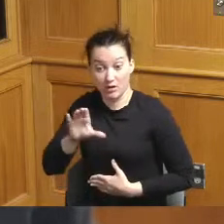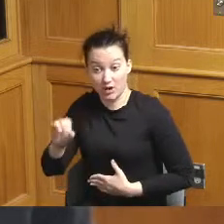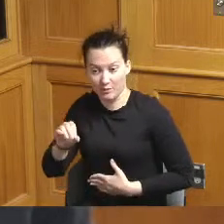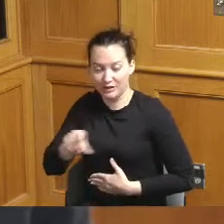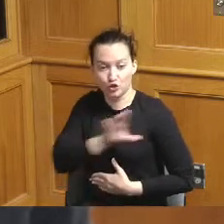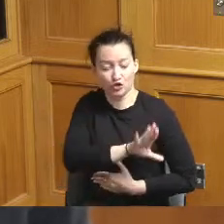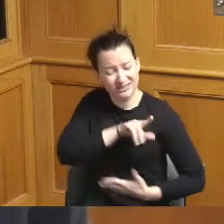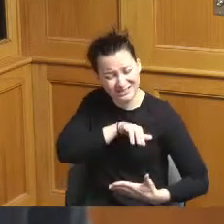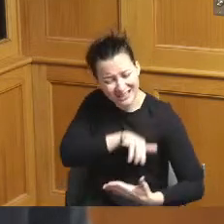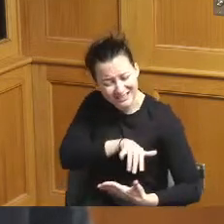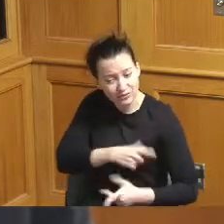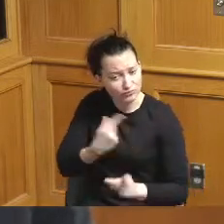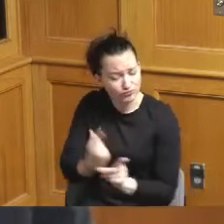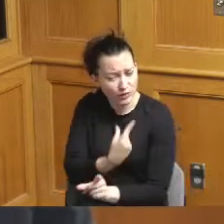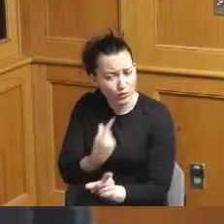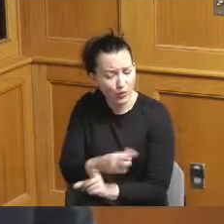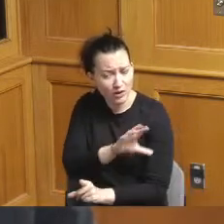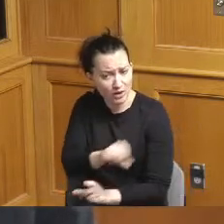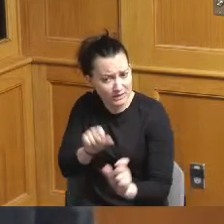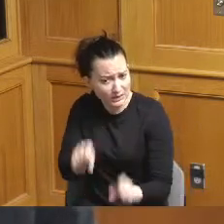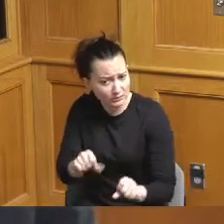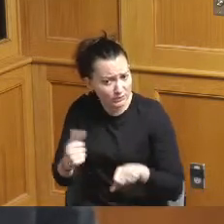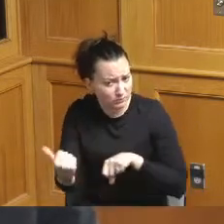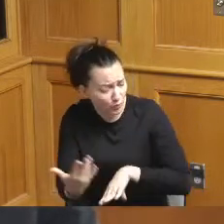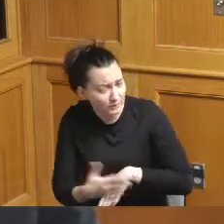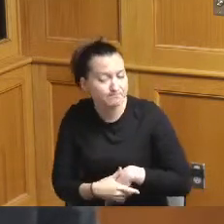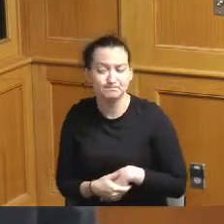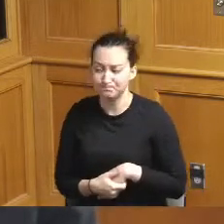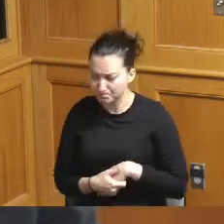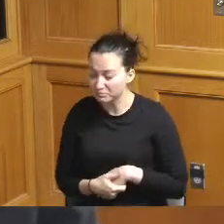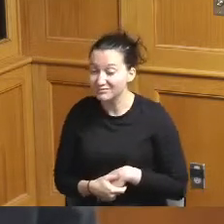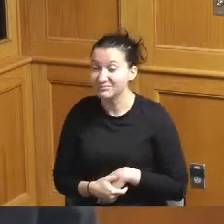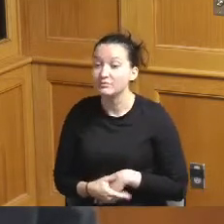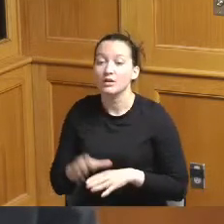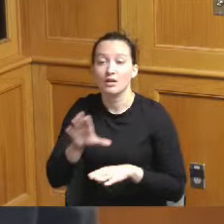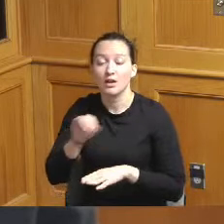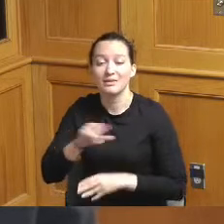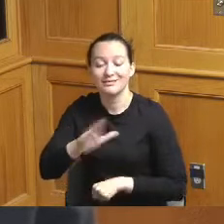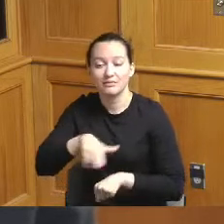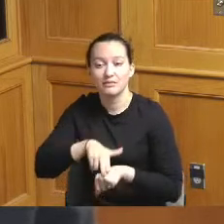your study is the right company to do that there is a company the national Center for state courts